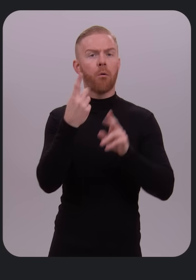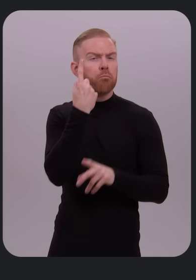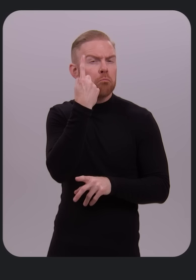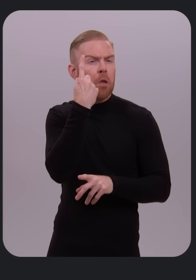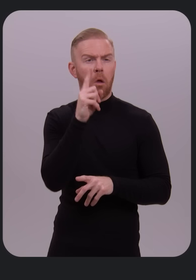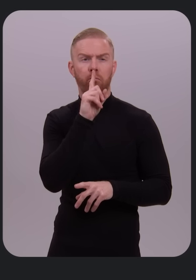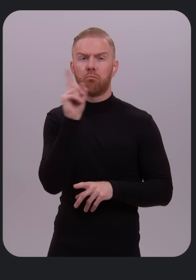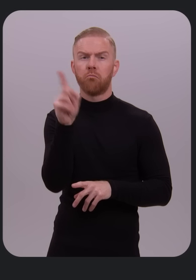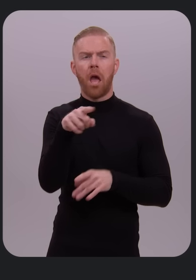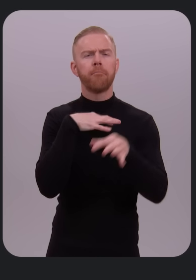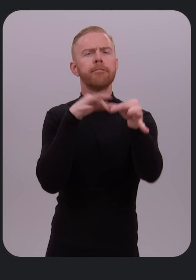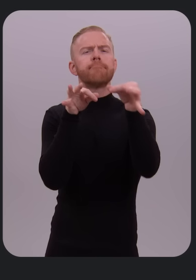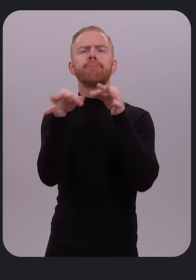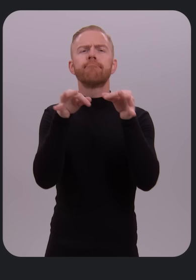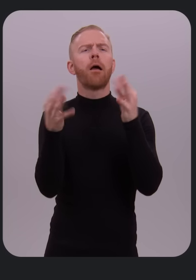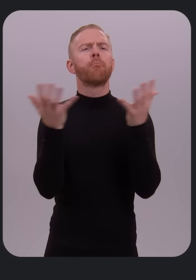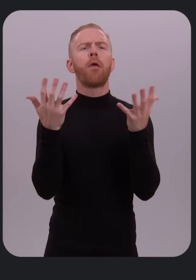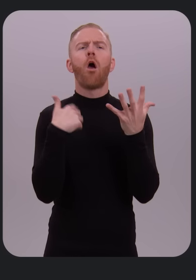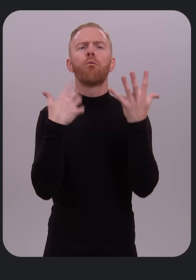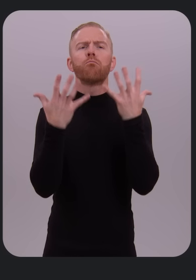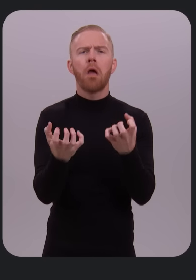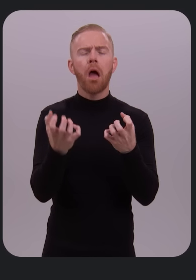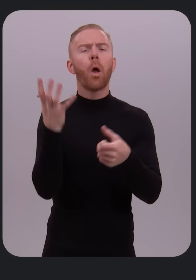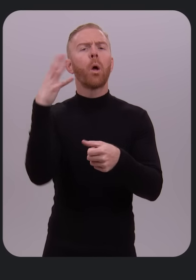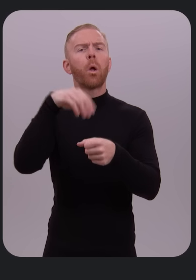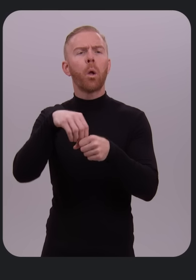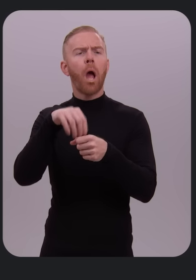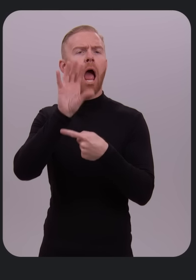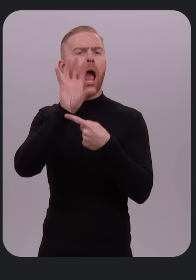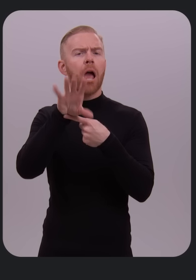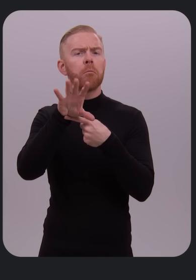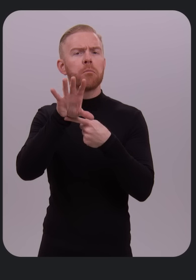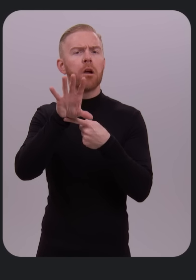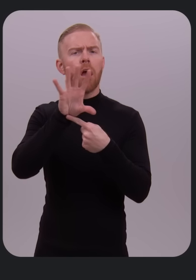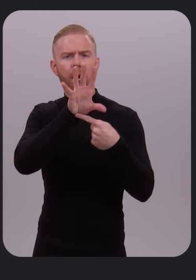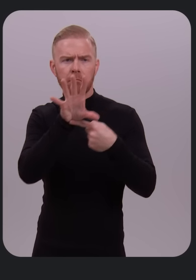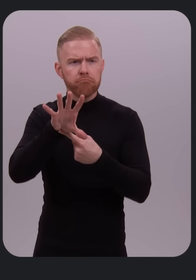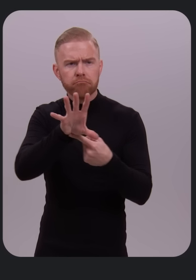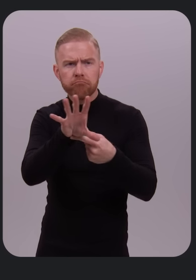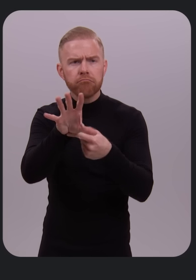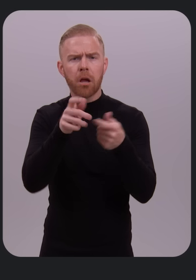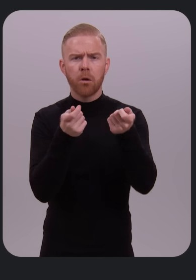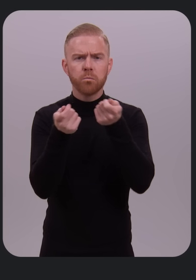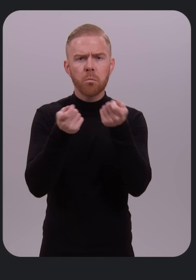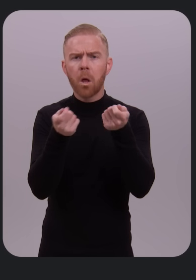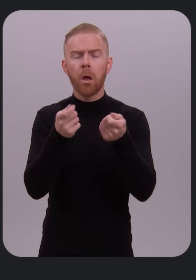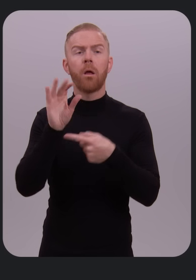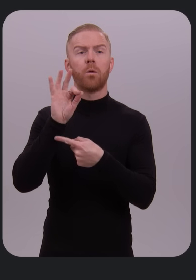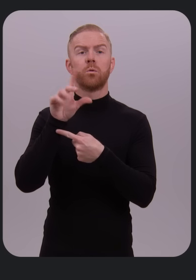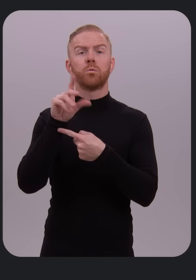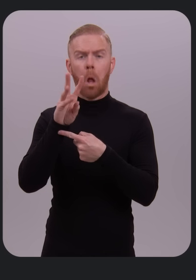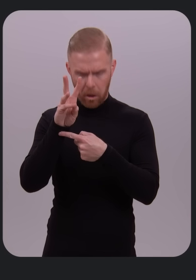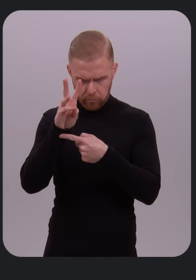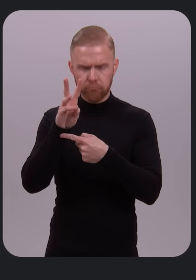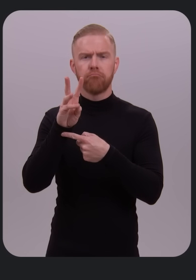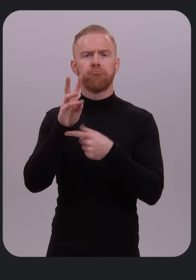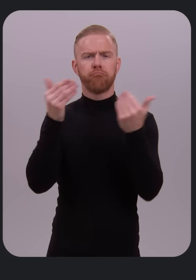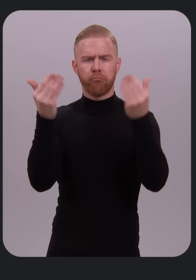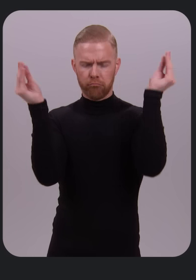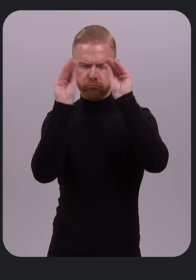what you want, including very precise camera controls. Flow puts everything in place, and I can keep